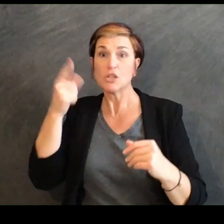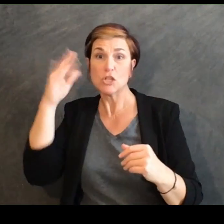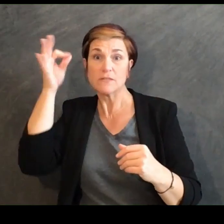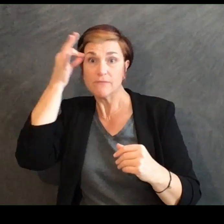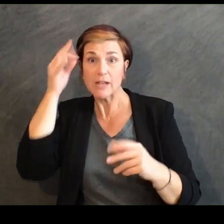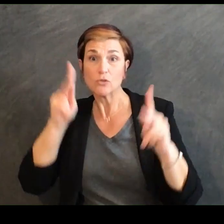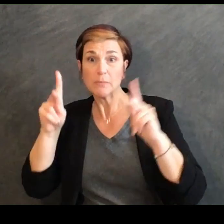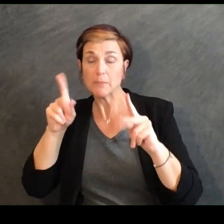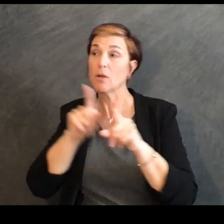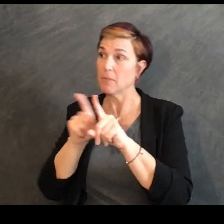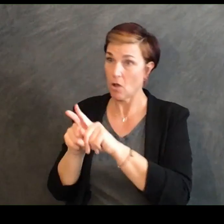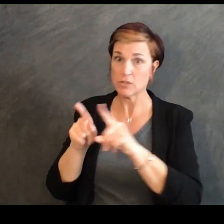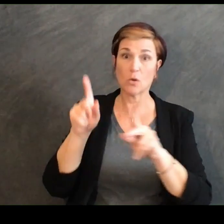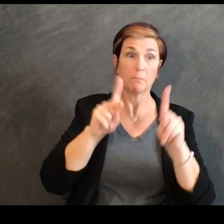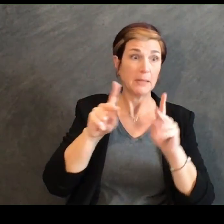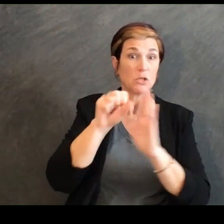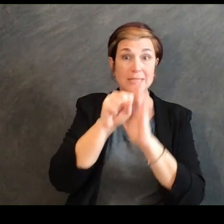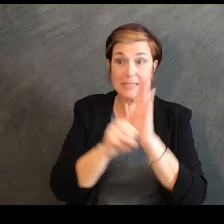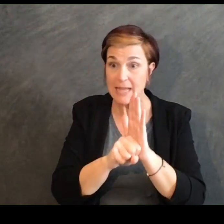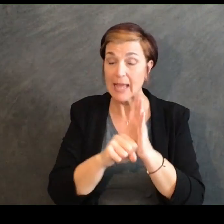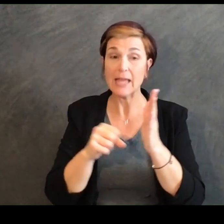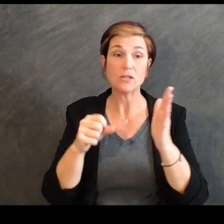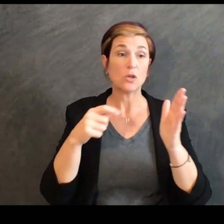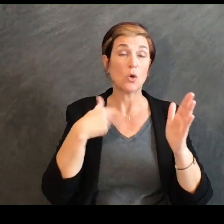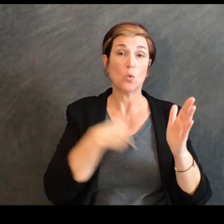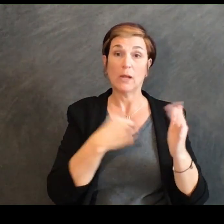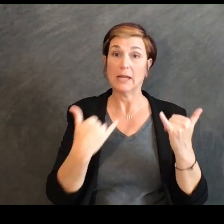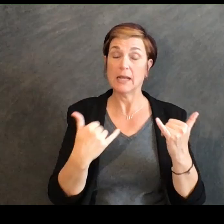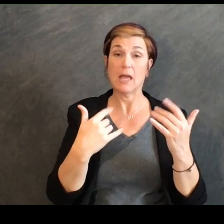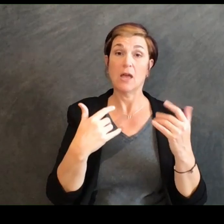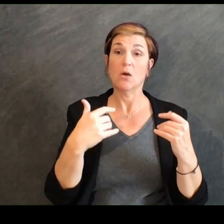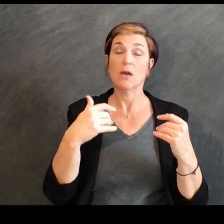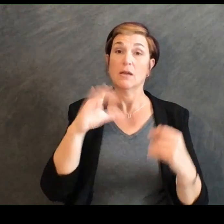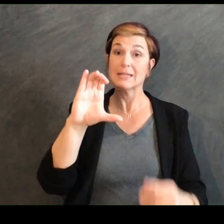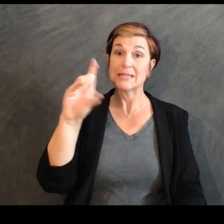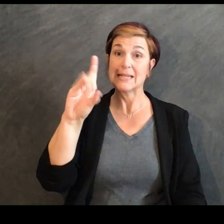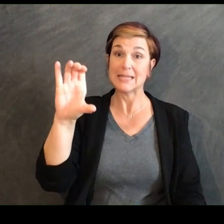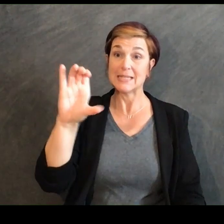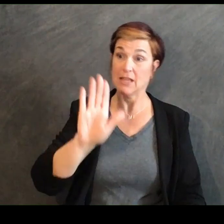the country we issued broad guidelines from CDC for every American but this